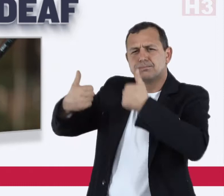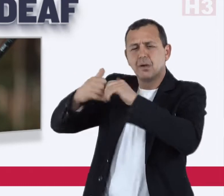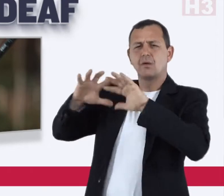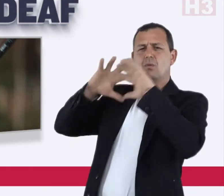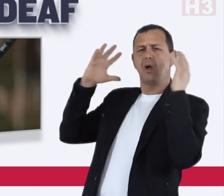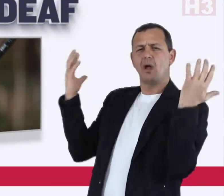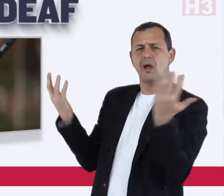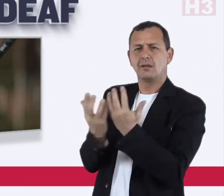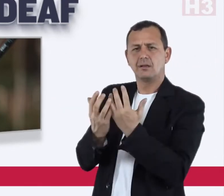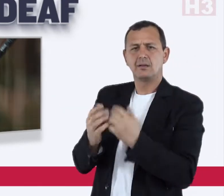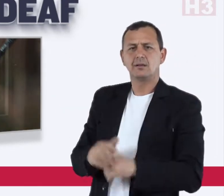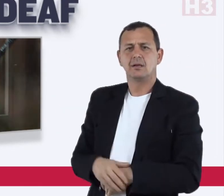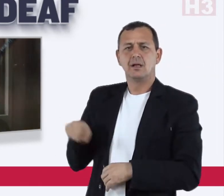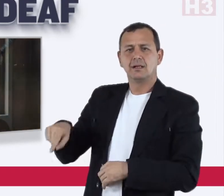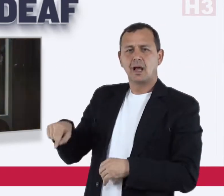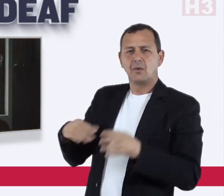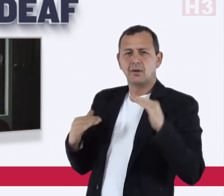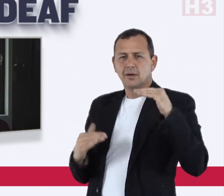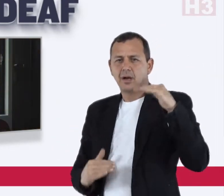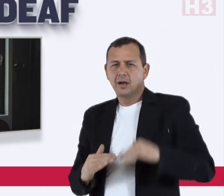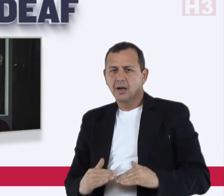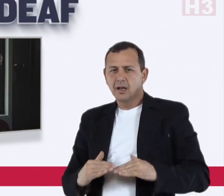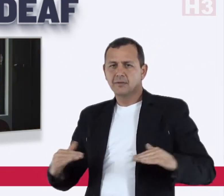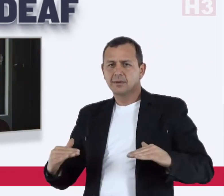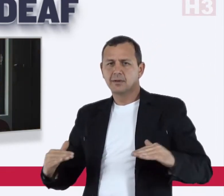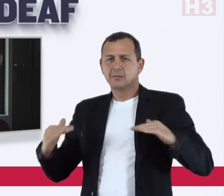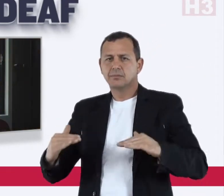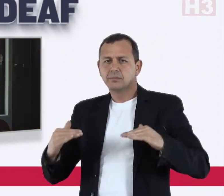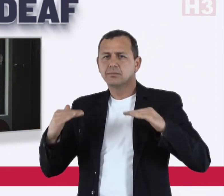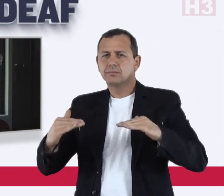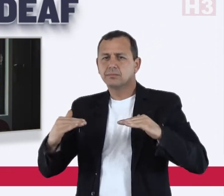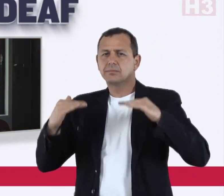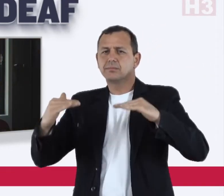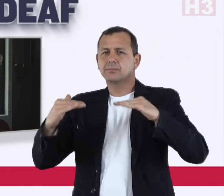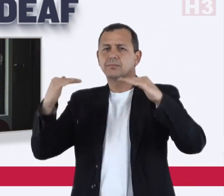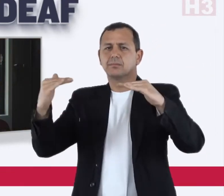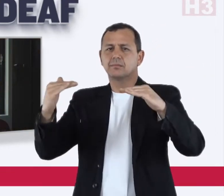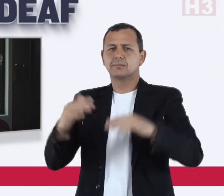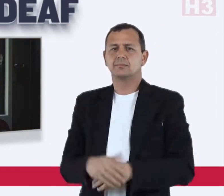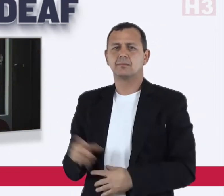held around the world and is on a level lower than the majors.